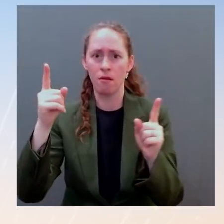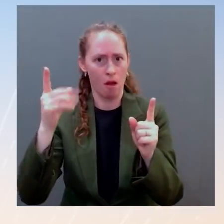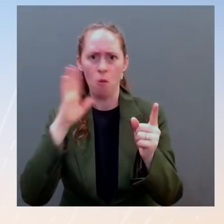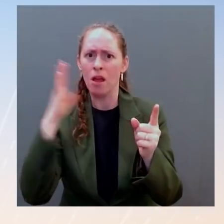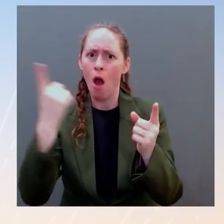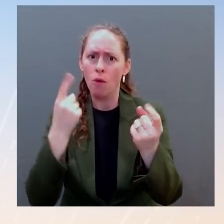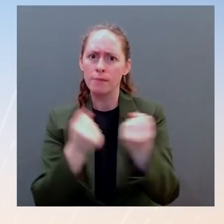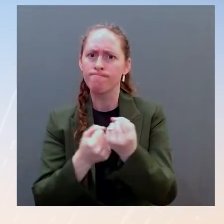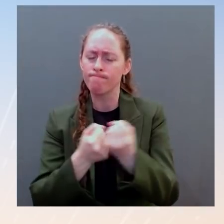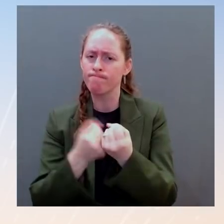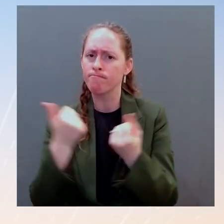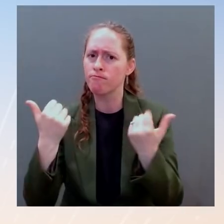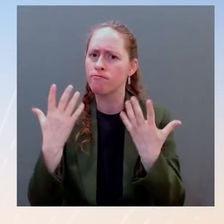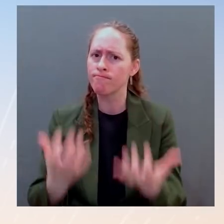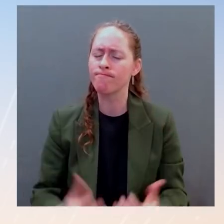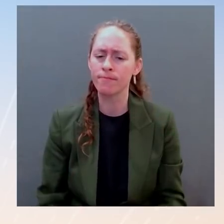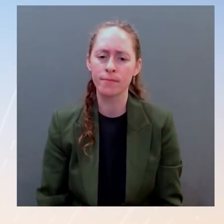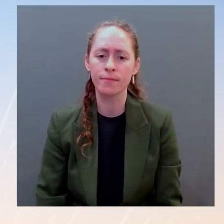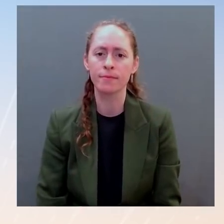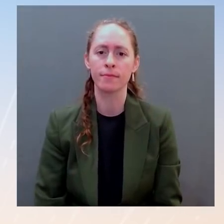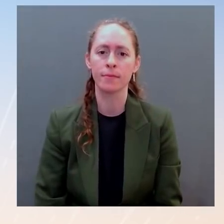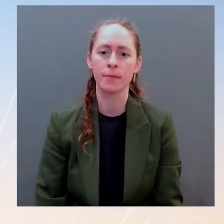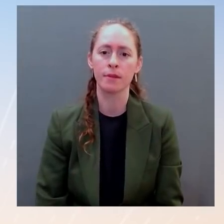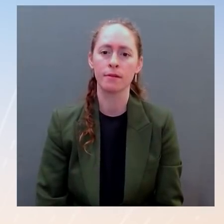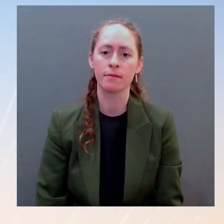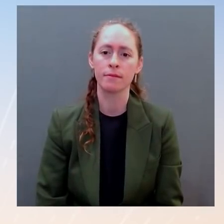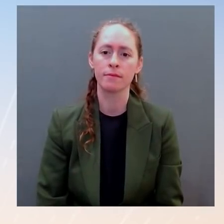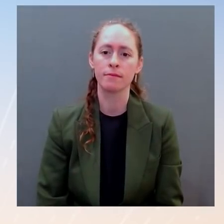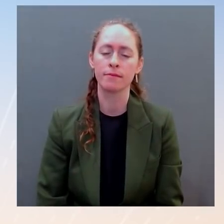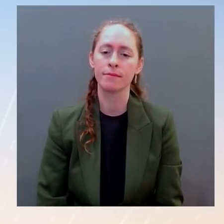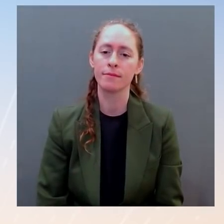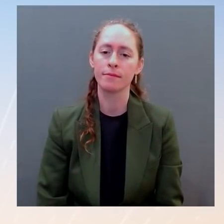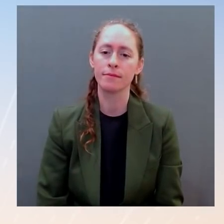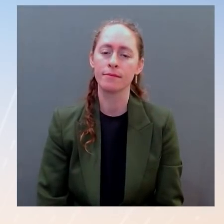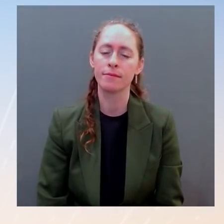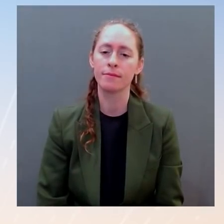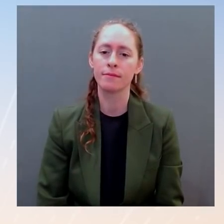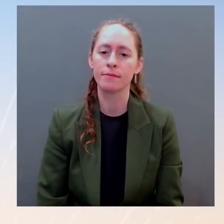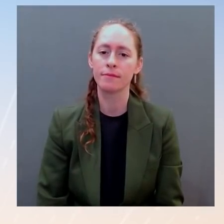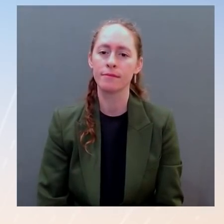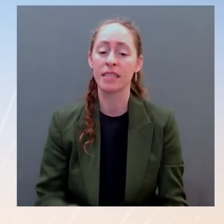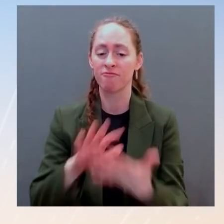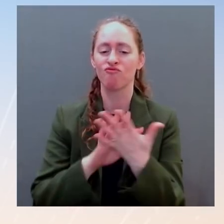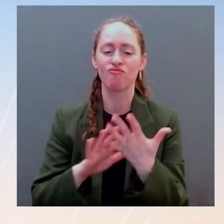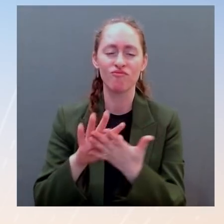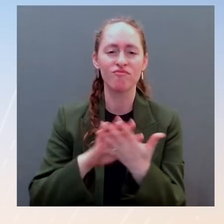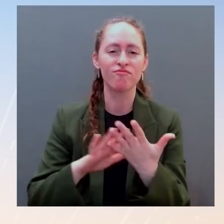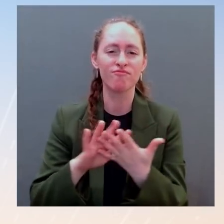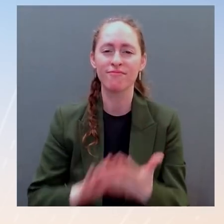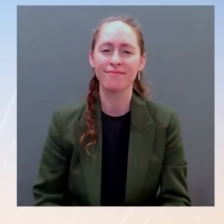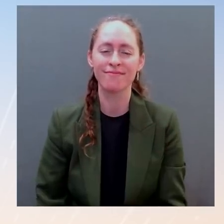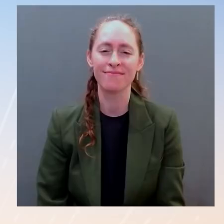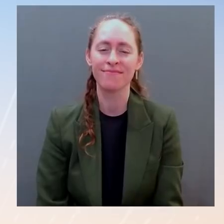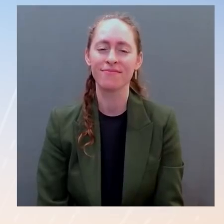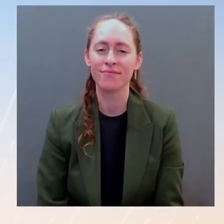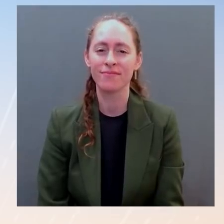I wonder if this trip has anything to do with the war in Ukraine and perhaps the United States seeking or interested